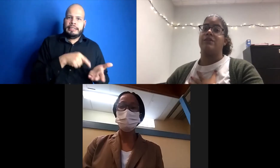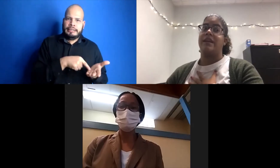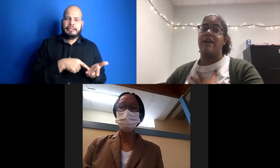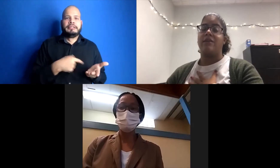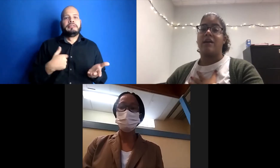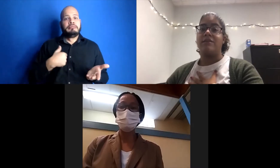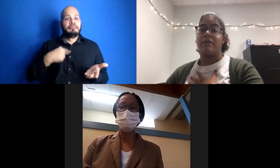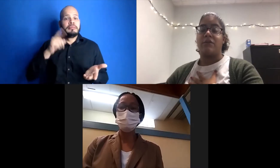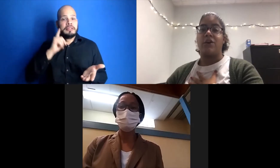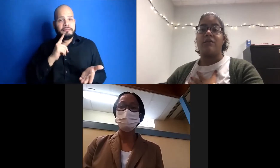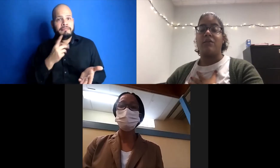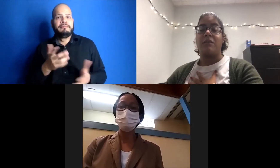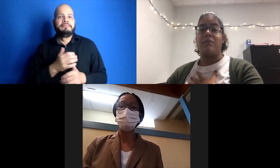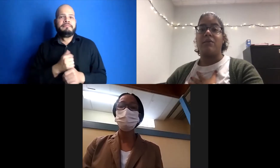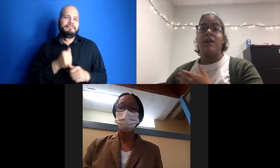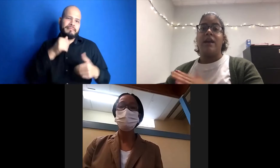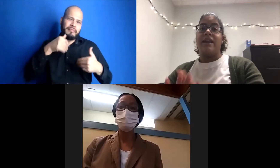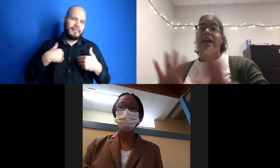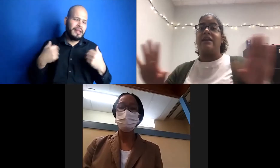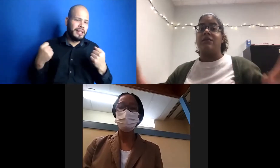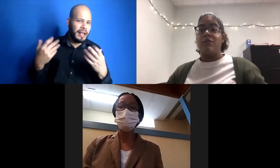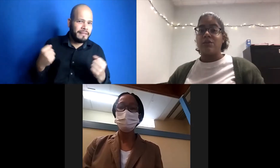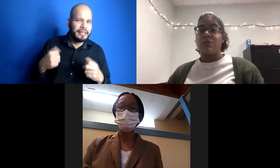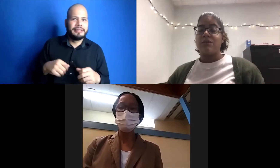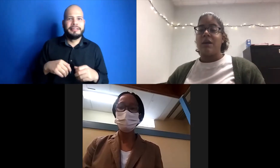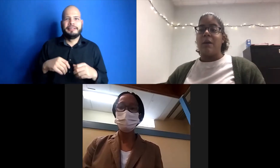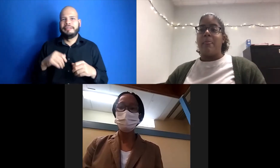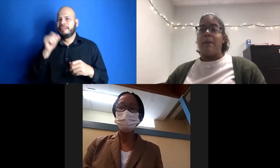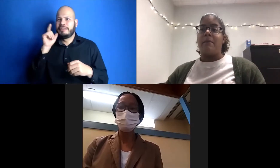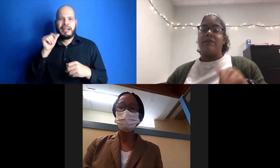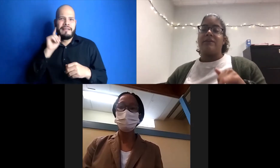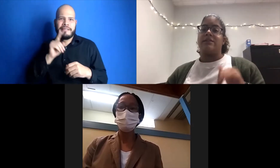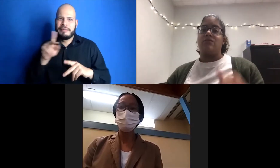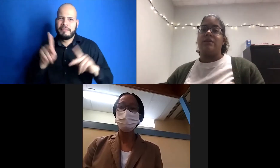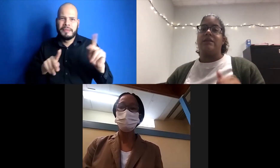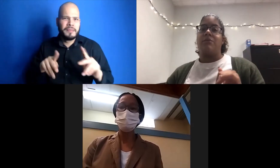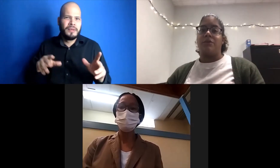have a lot of deaf or hard of hearing people at any of your stores but this is a really poorly